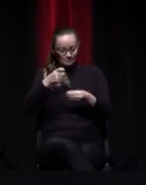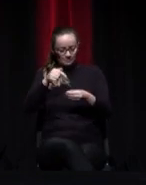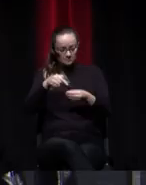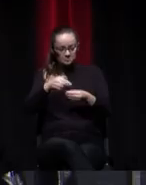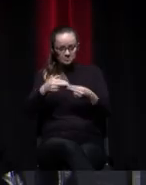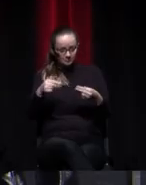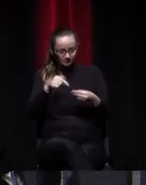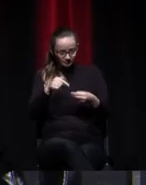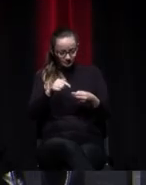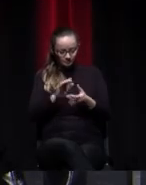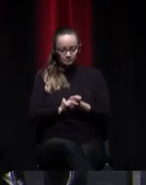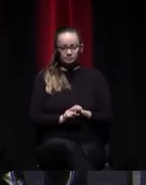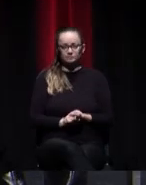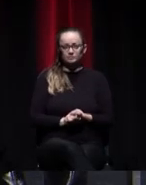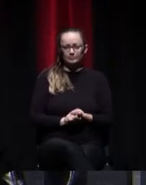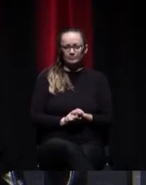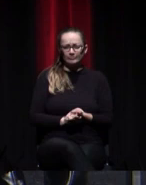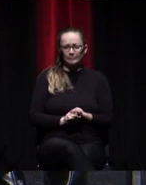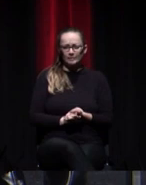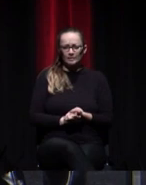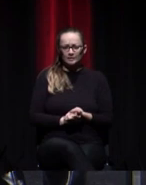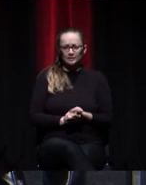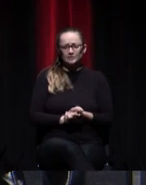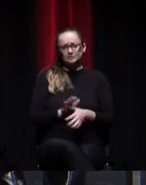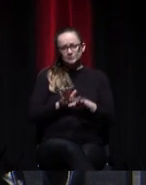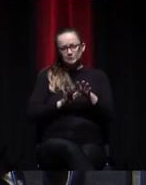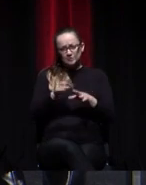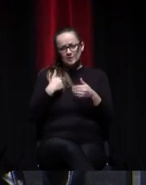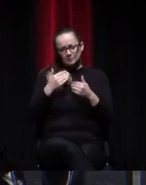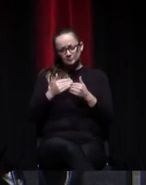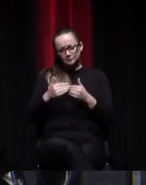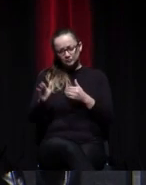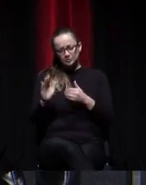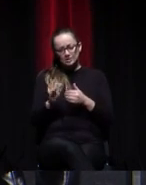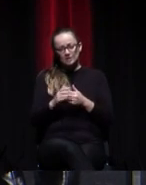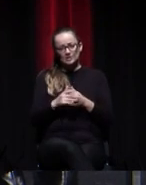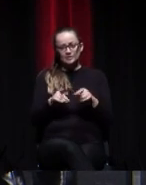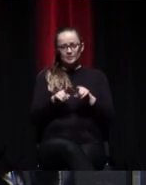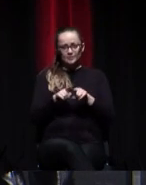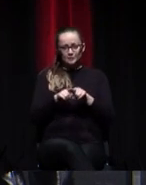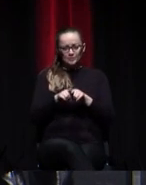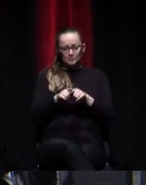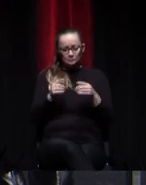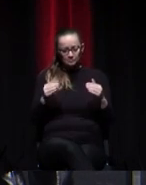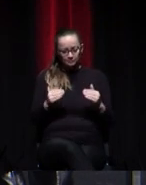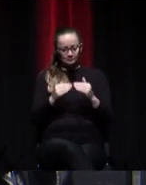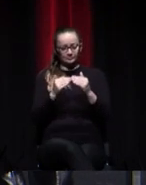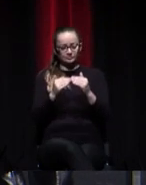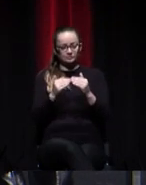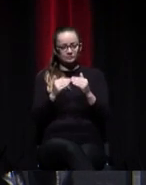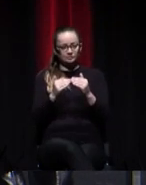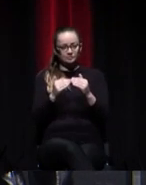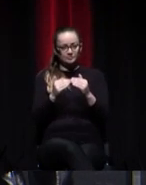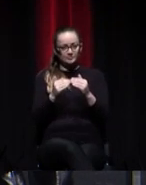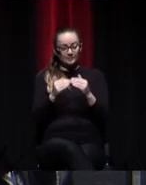It's that position of advancement and conciliation in diversity.